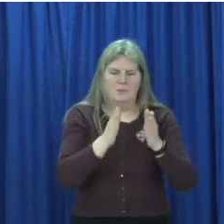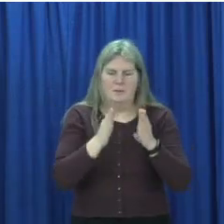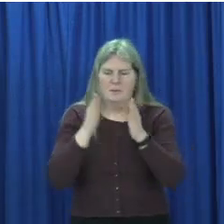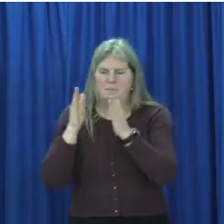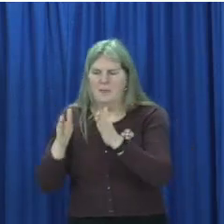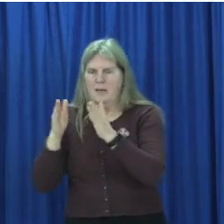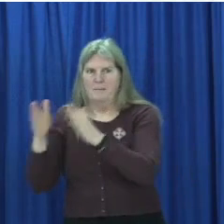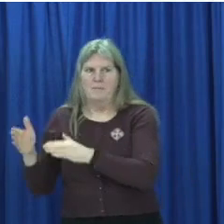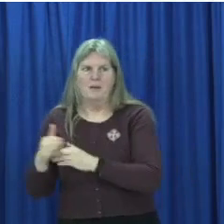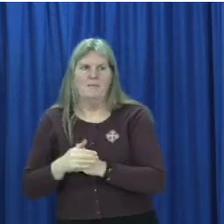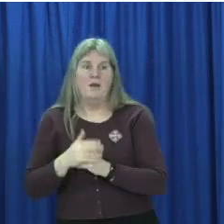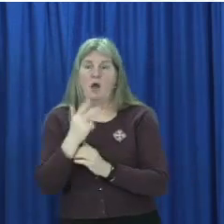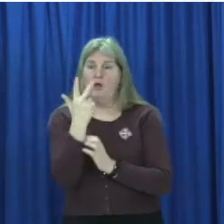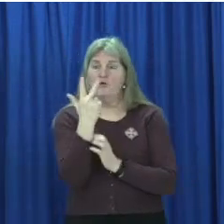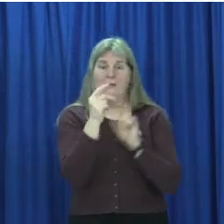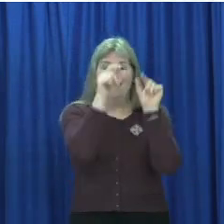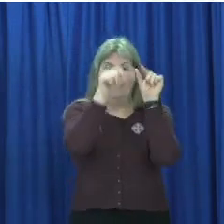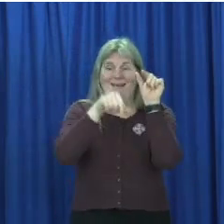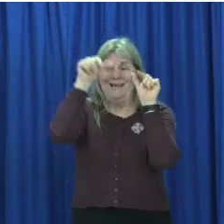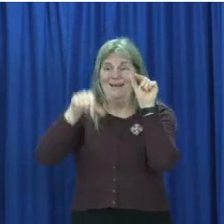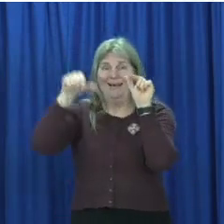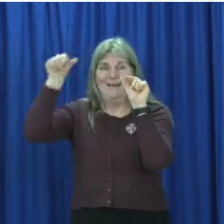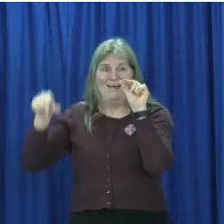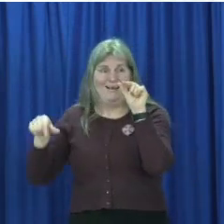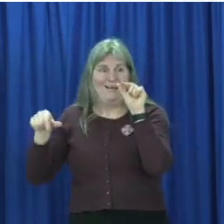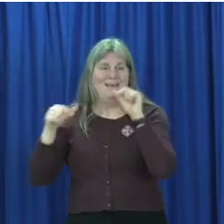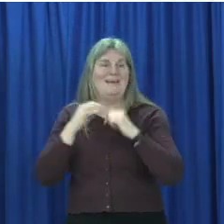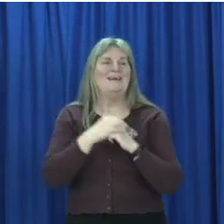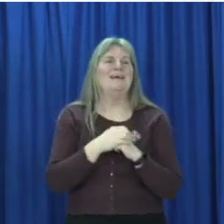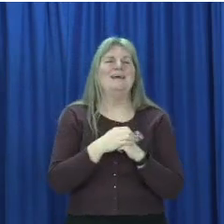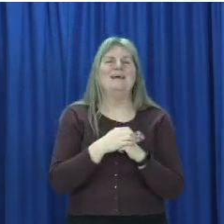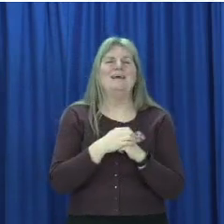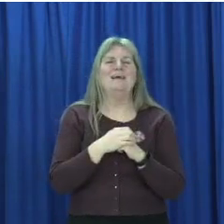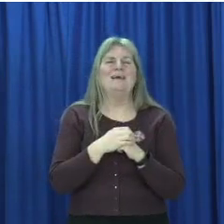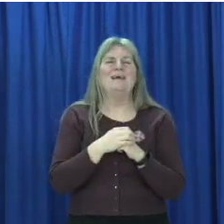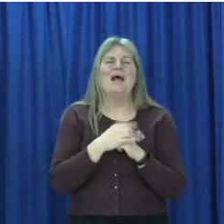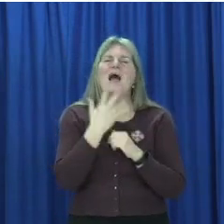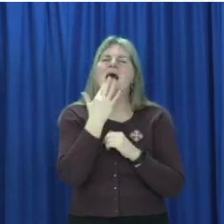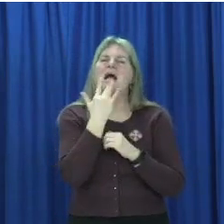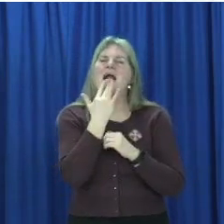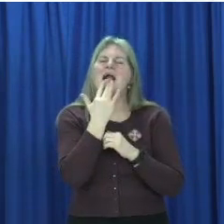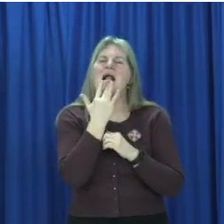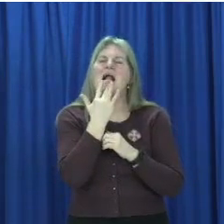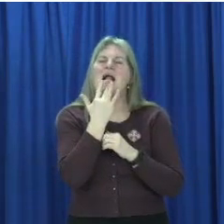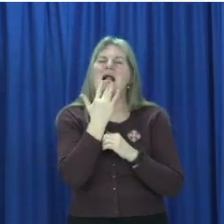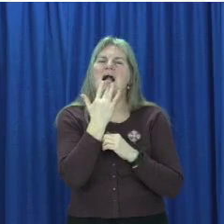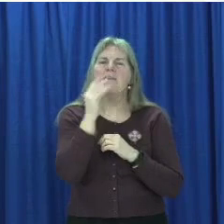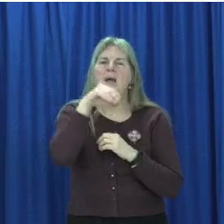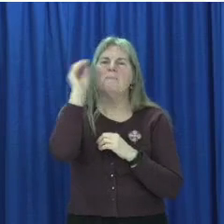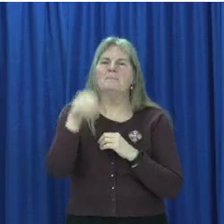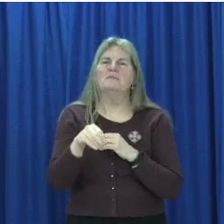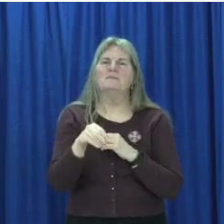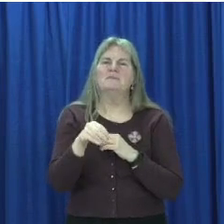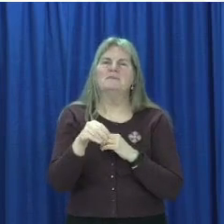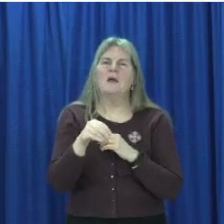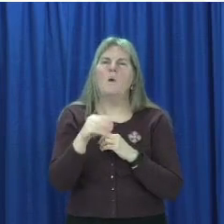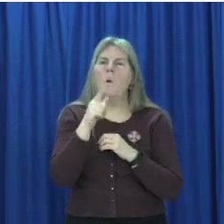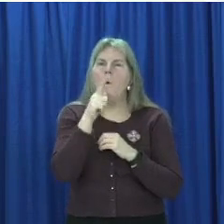of three bars represent the age group, and the coloured bars represent the percent of the population who've had one dose, two dose,